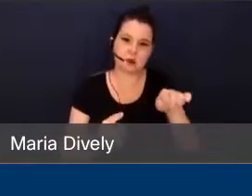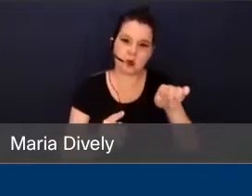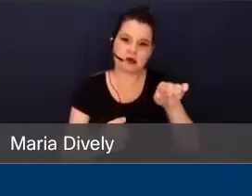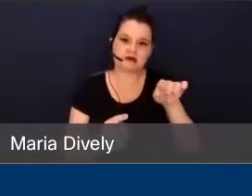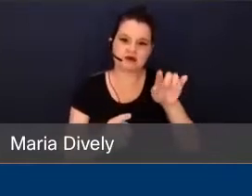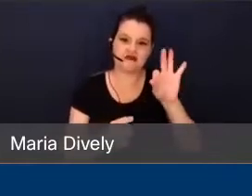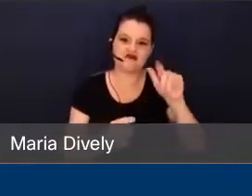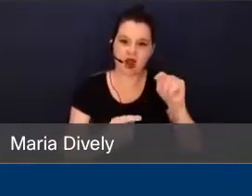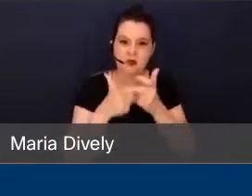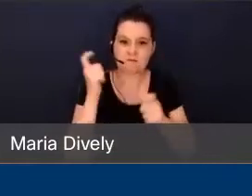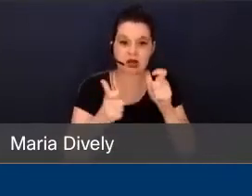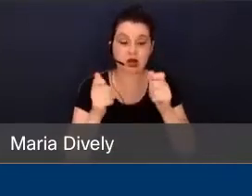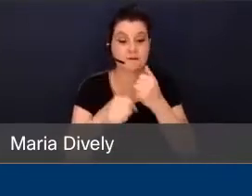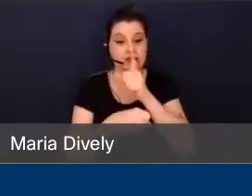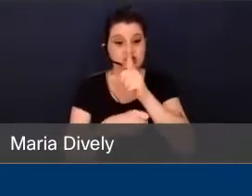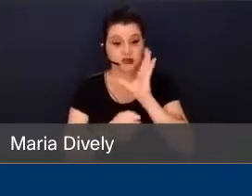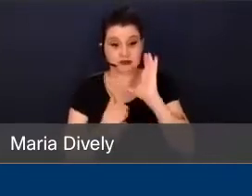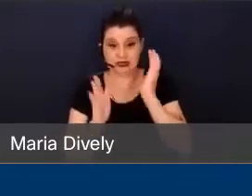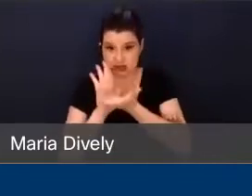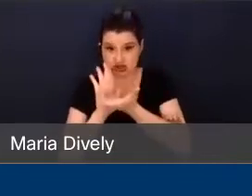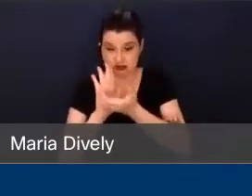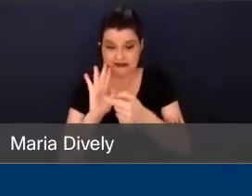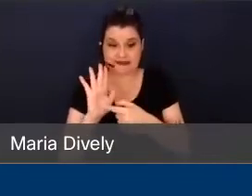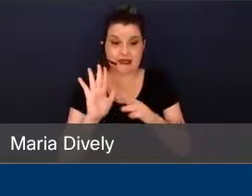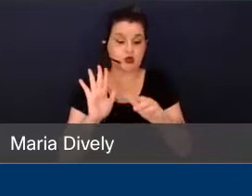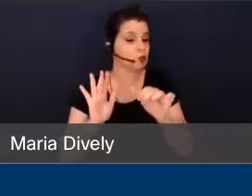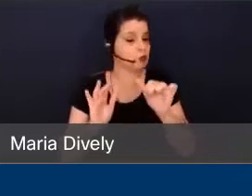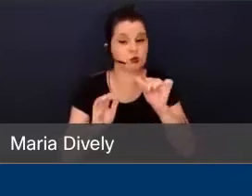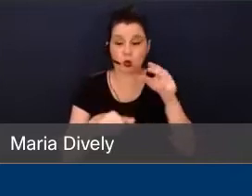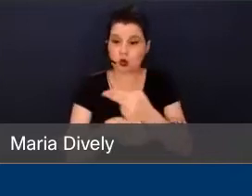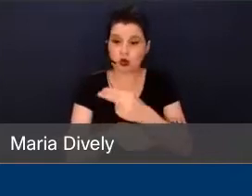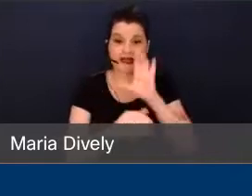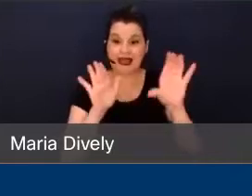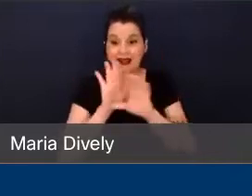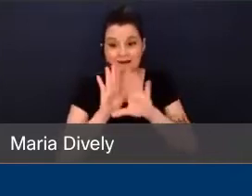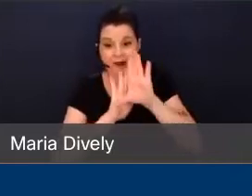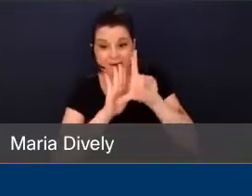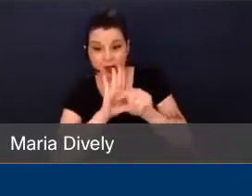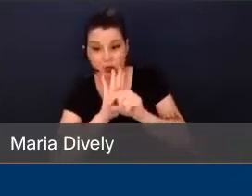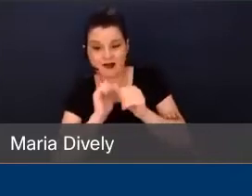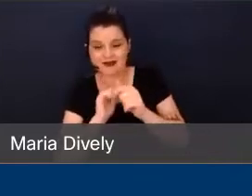Um, be thoughtful about your images. Um, don't use an image as a background if you can help it.